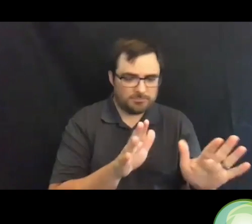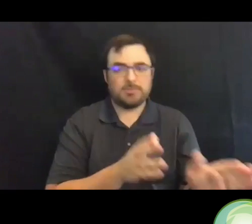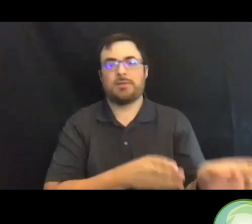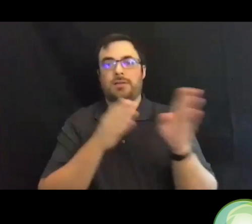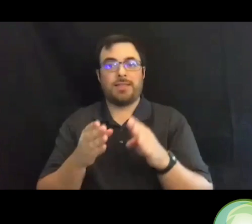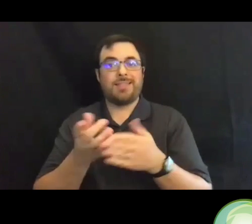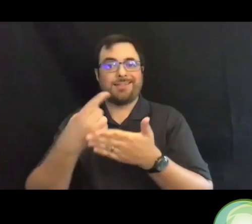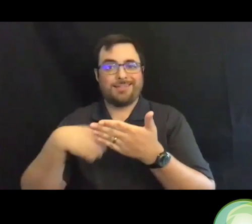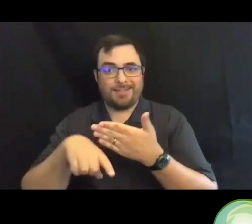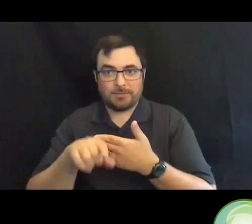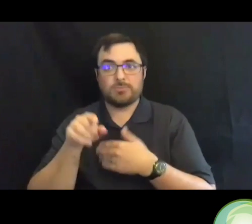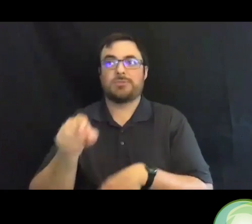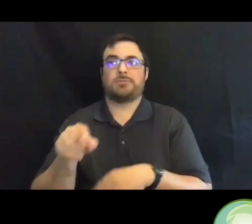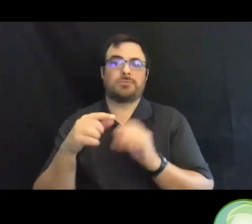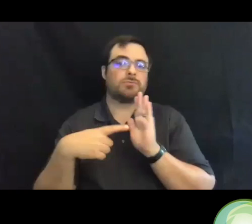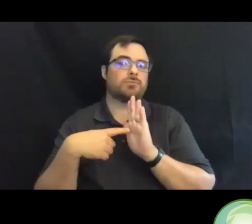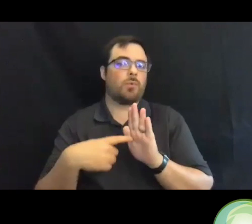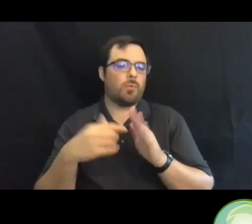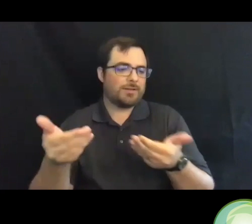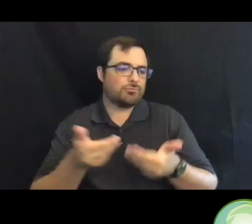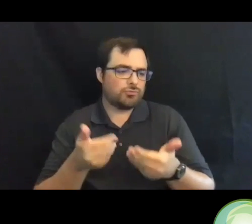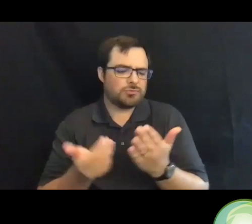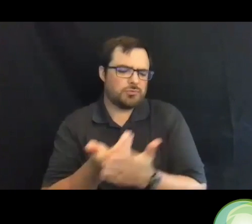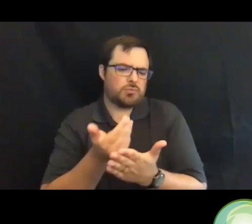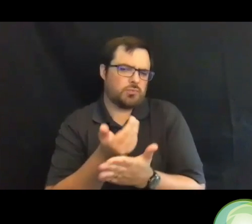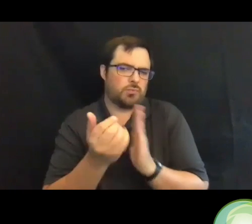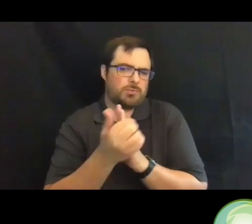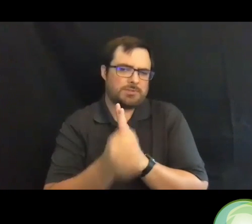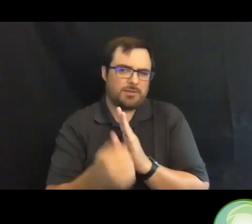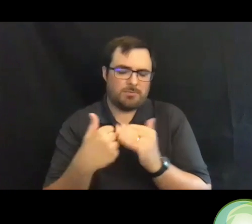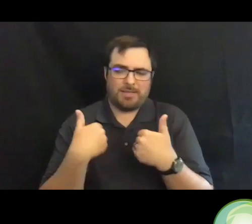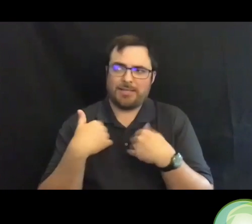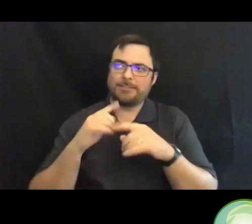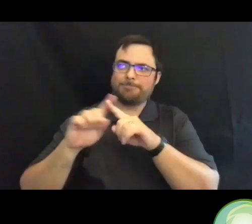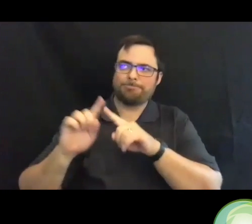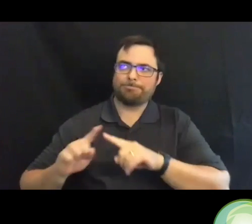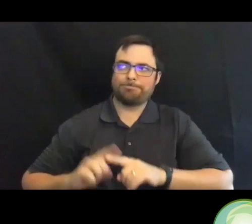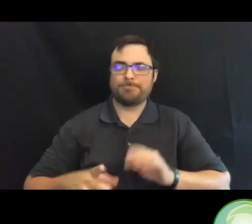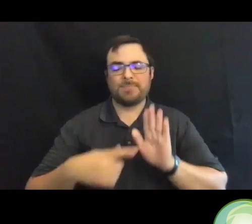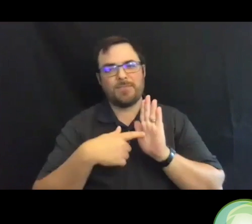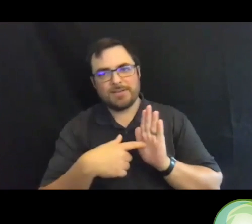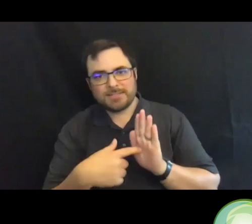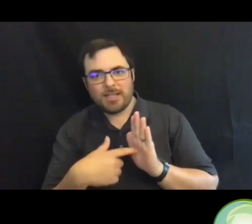skill and we talked about it. We did some examples where we told her ahead of time what to have in front of her